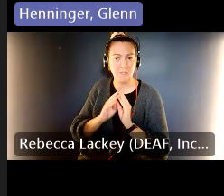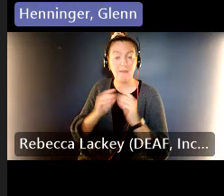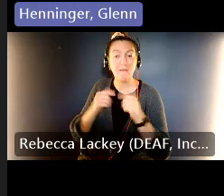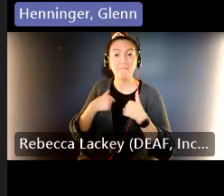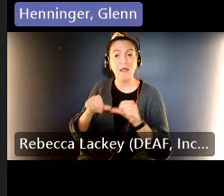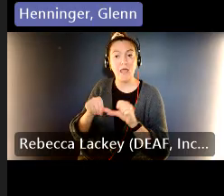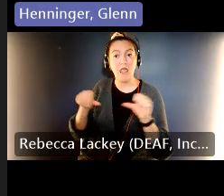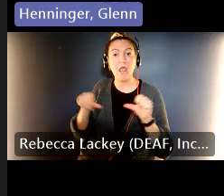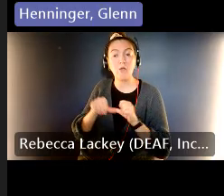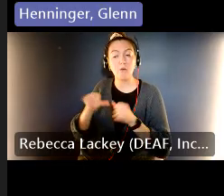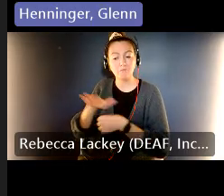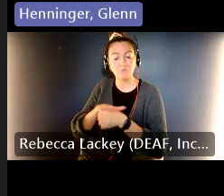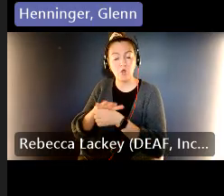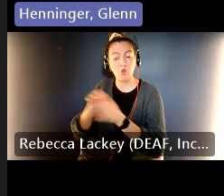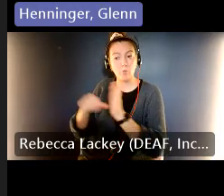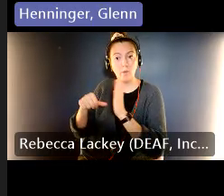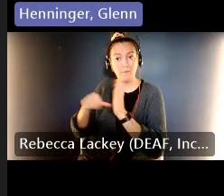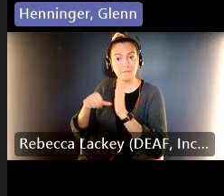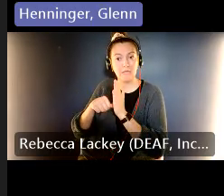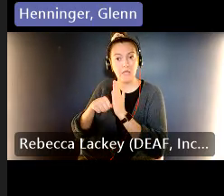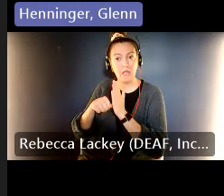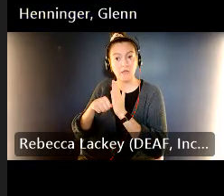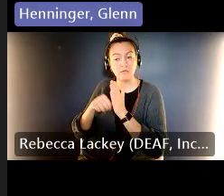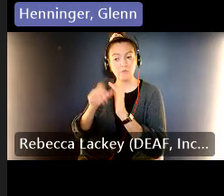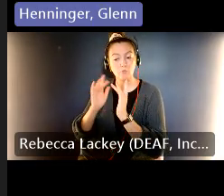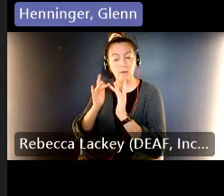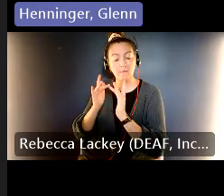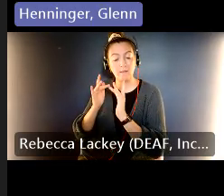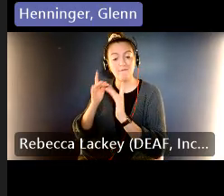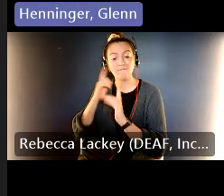meeting, but there is an area on our website for